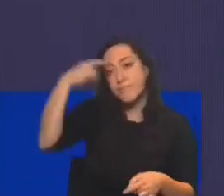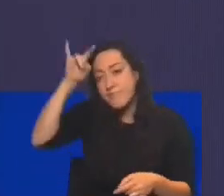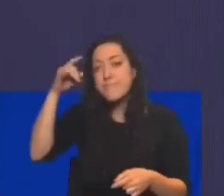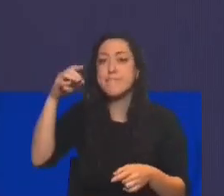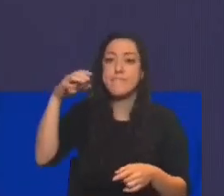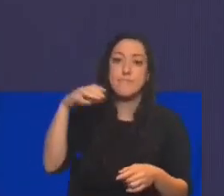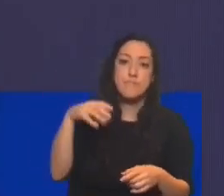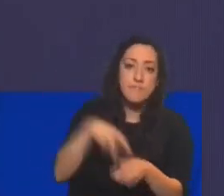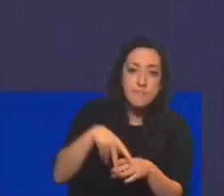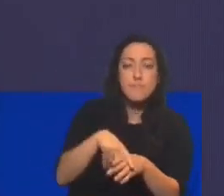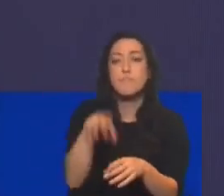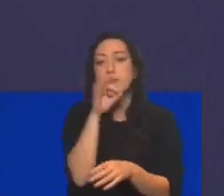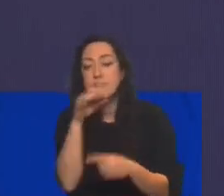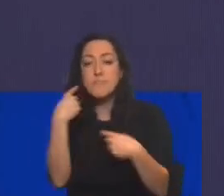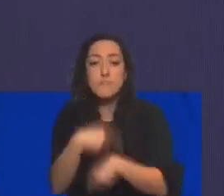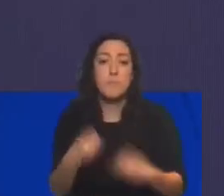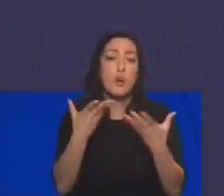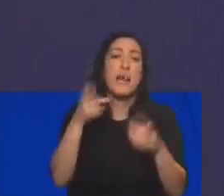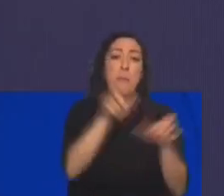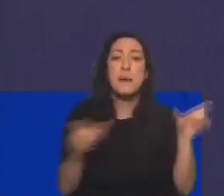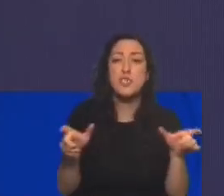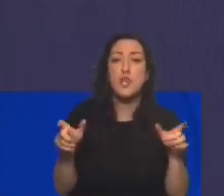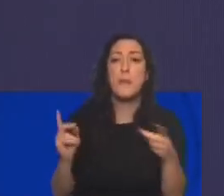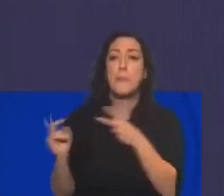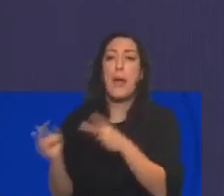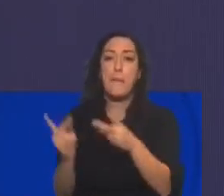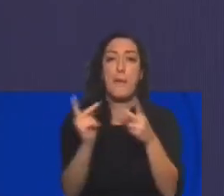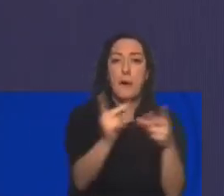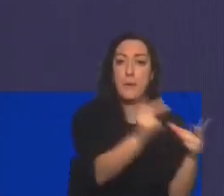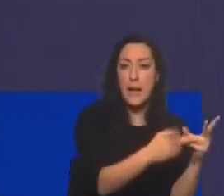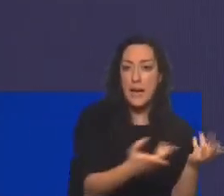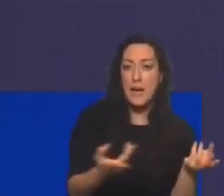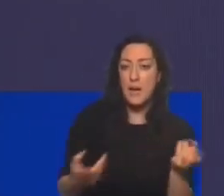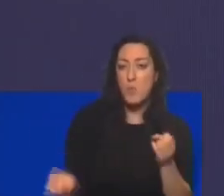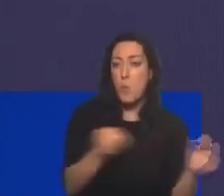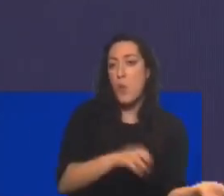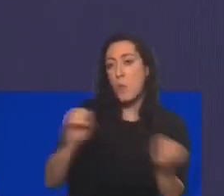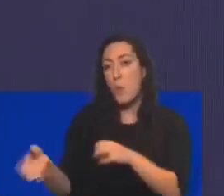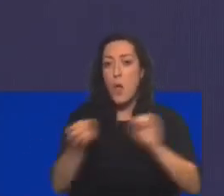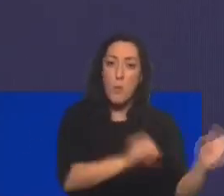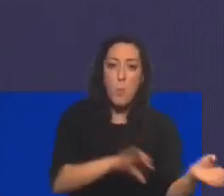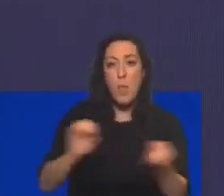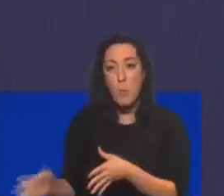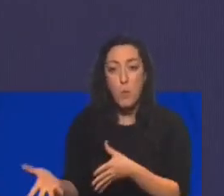Because as a nomad, man traveled with his own feed, that is, with cattle.